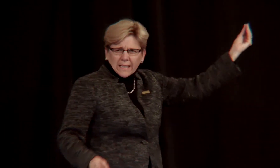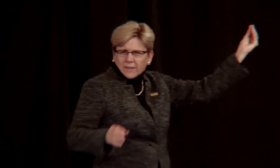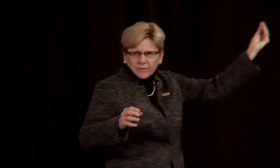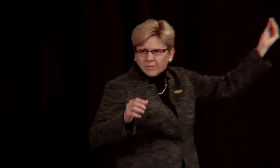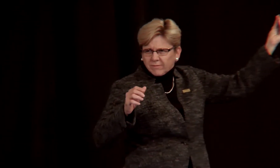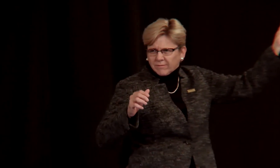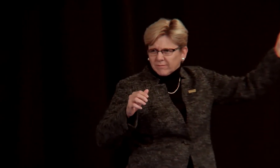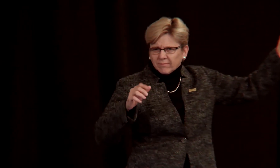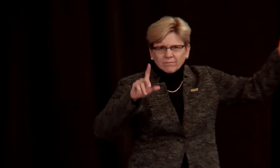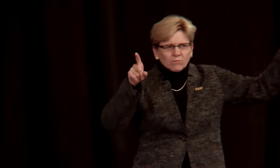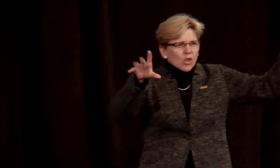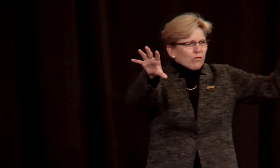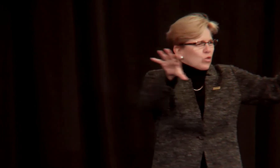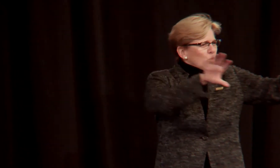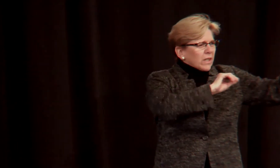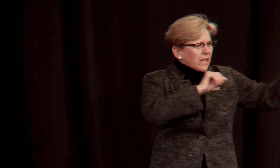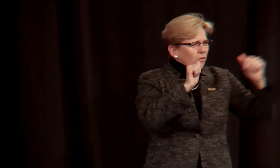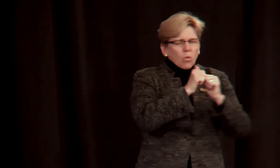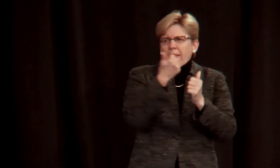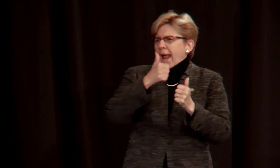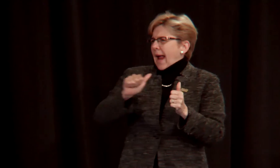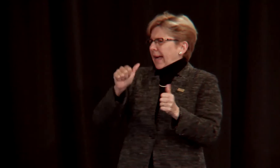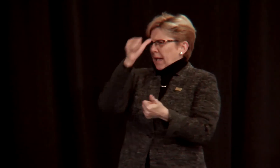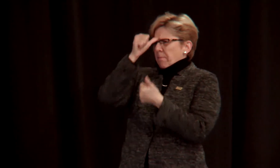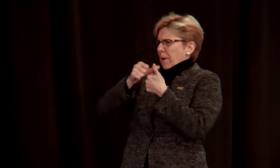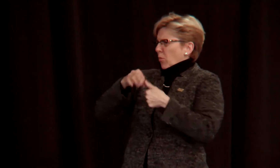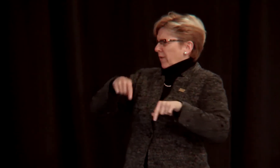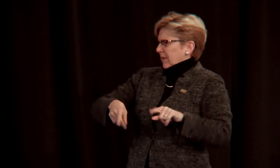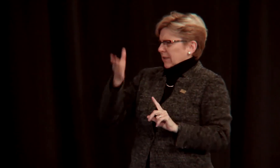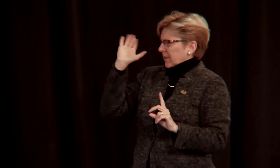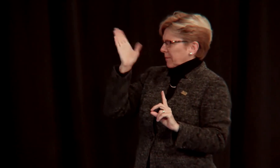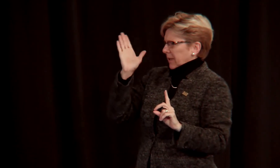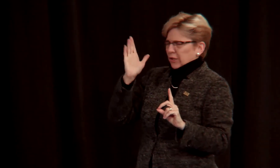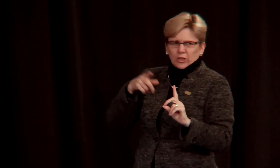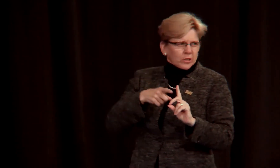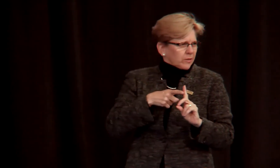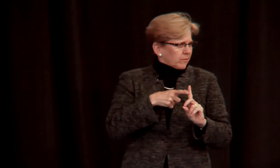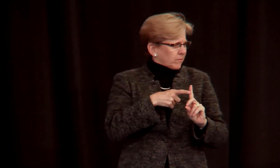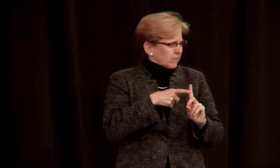If you leave with anything from this presentation,